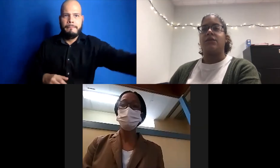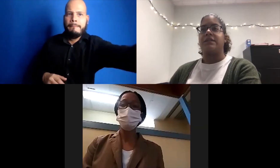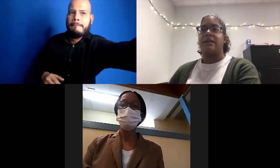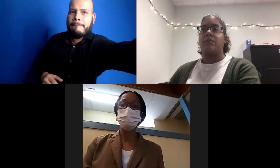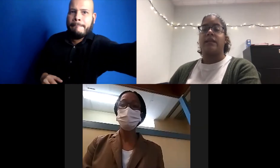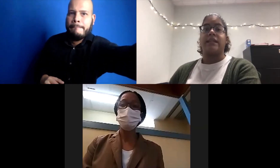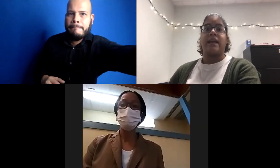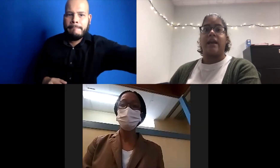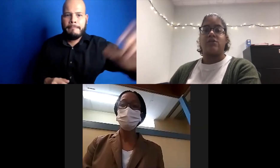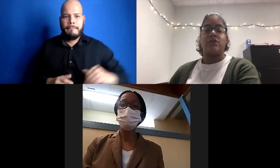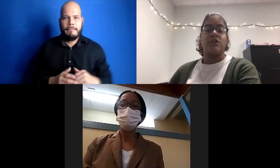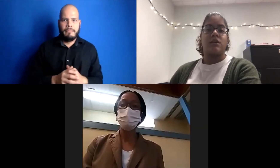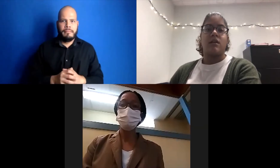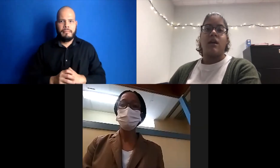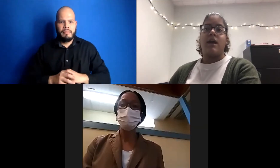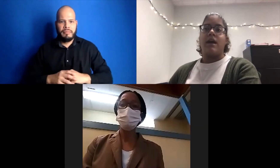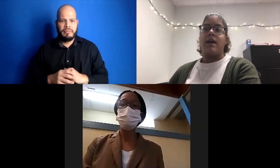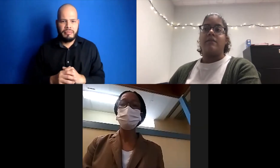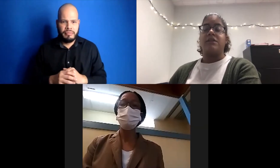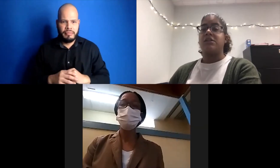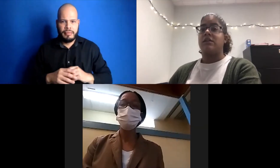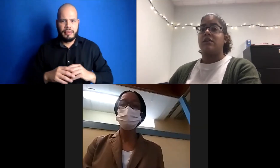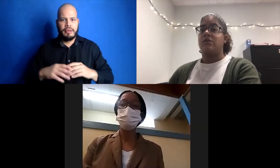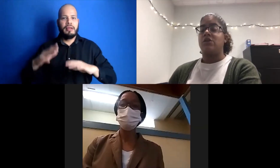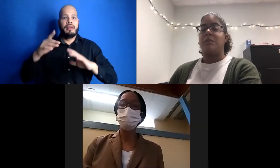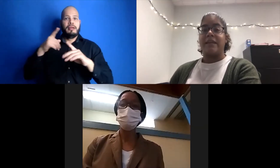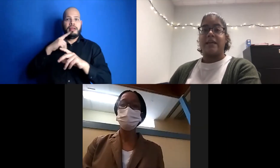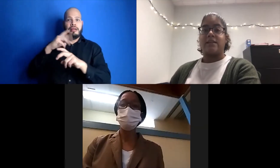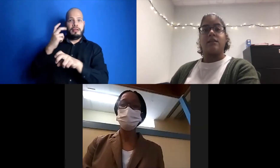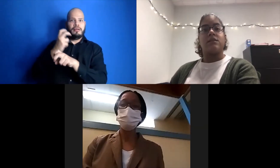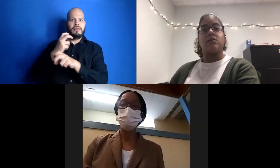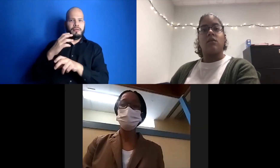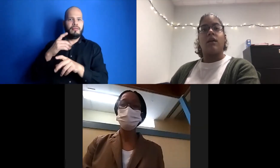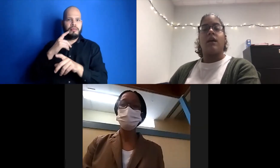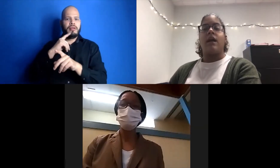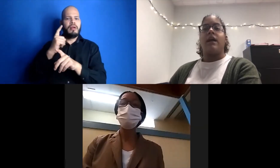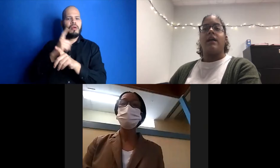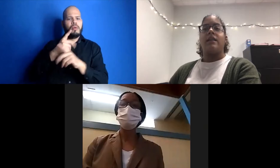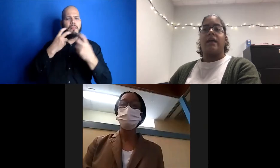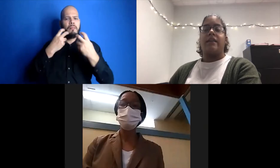example like the cash register if it's there's too many guests in the store then that would